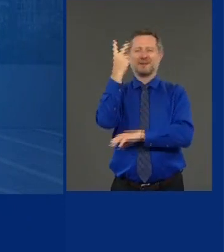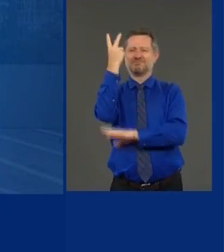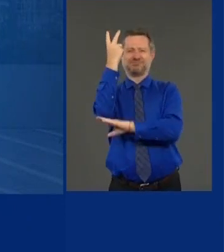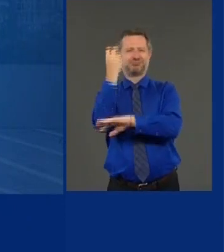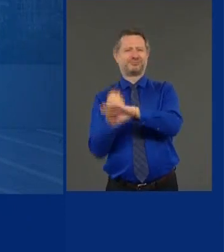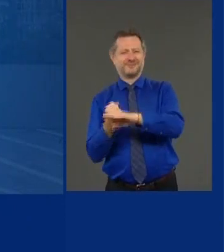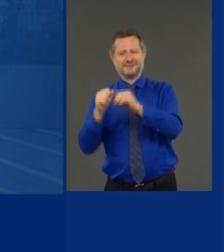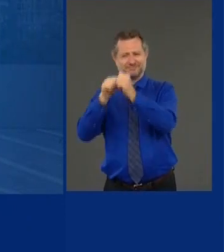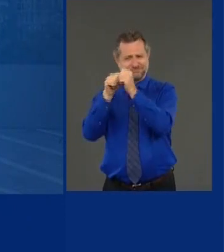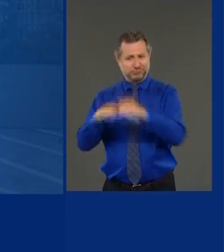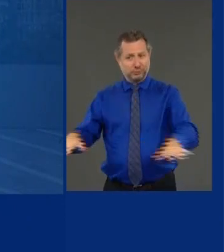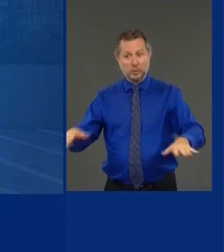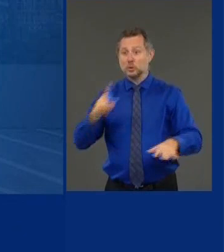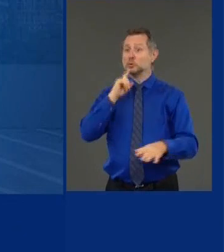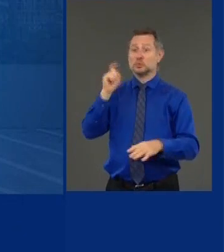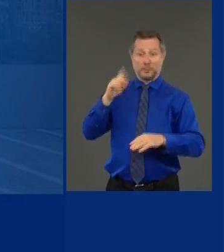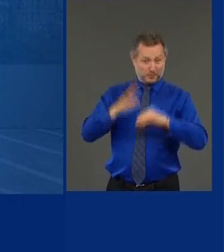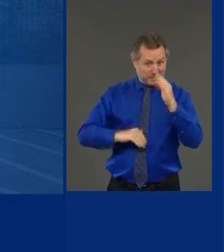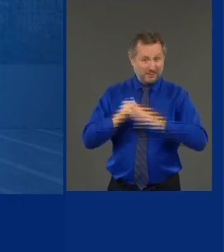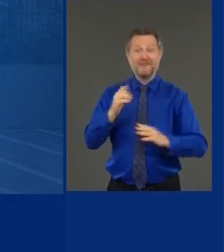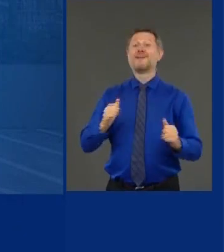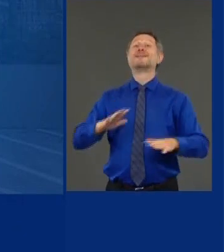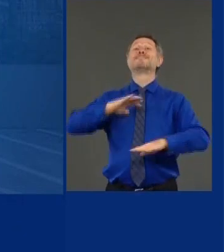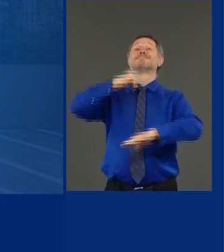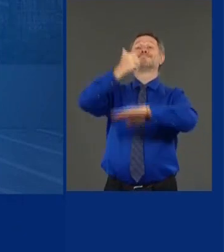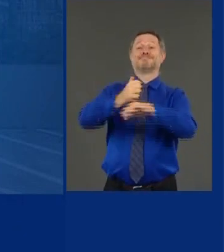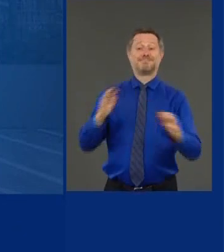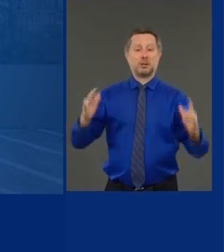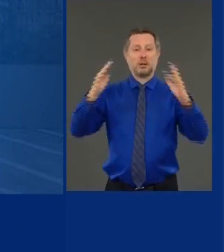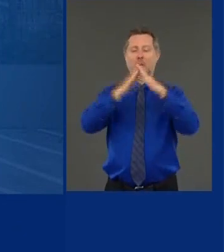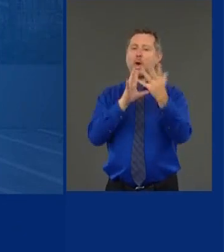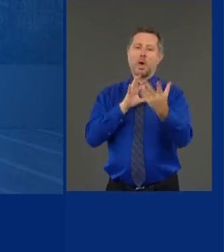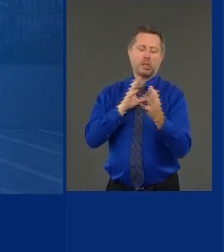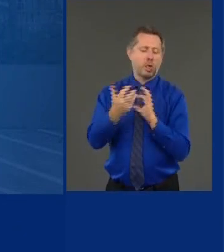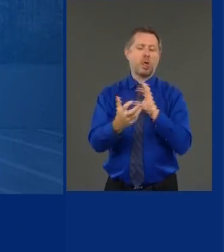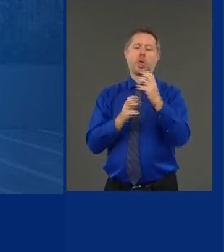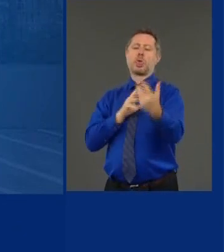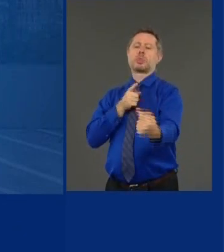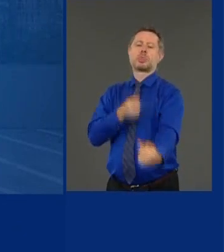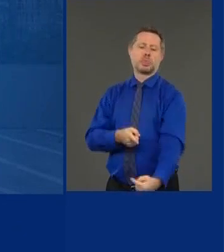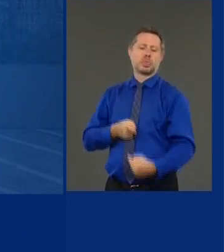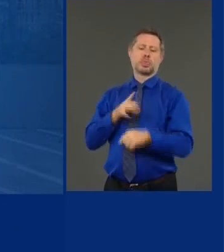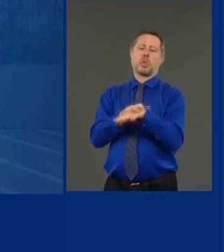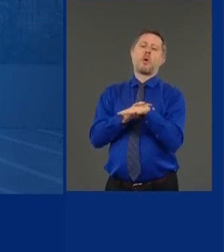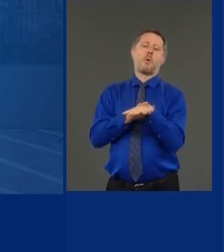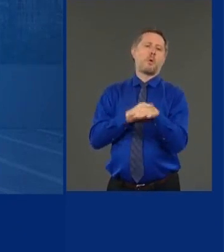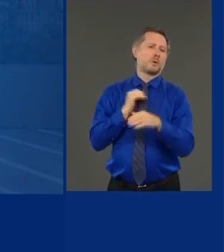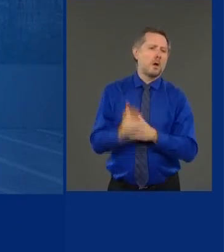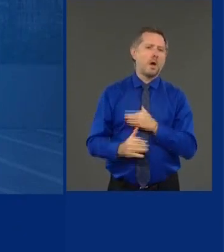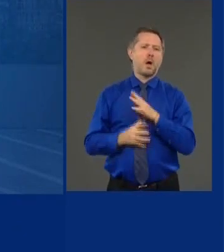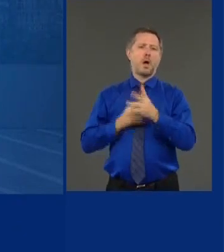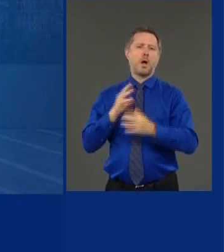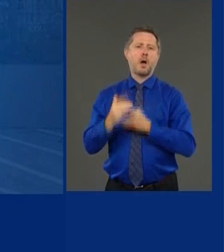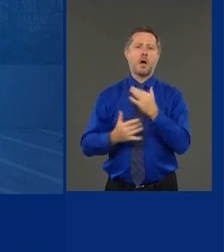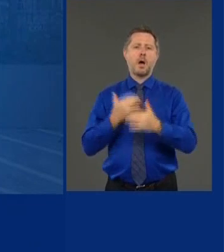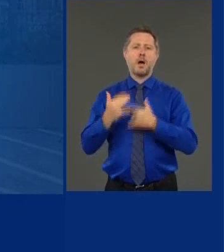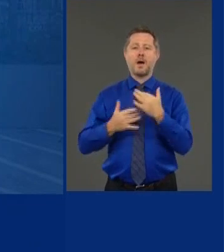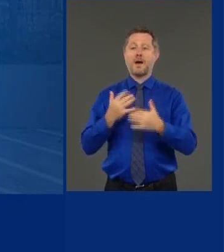YORK. IT WAS DESTROYED IN 9/11. IT WAS SUPPOSED TO BE REBUILT. THERE WERE FITS AND STARTS.